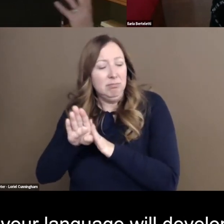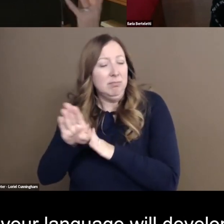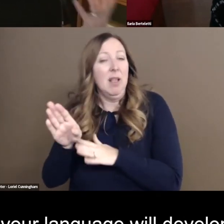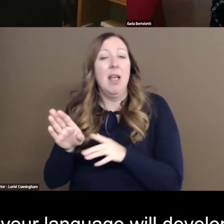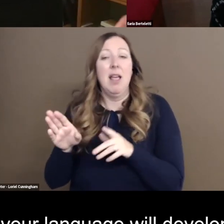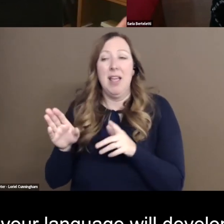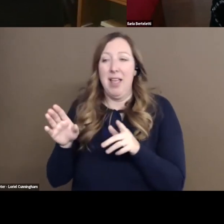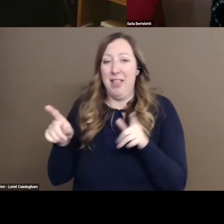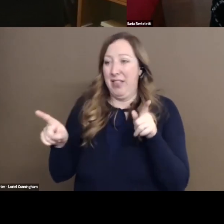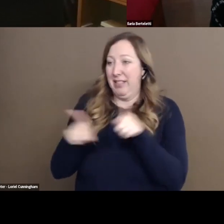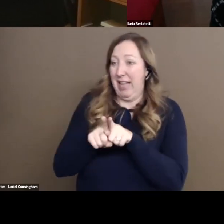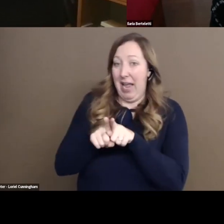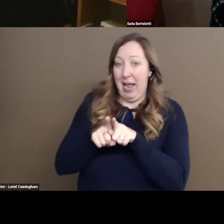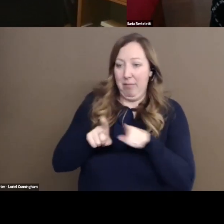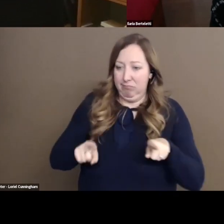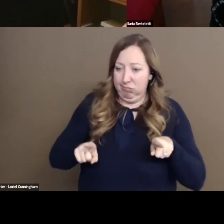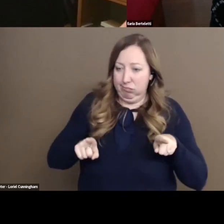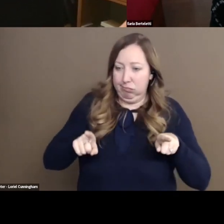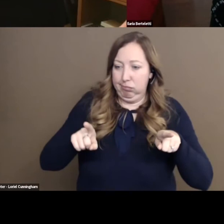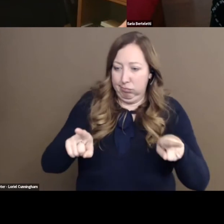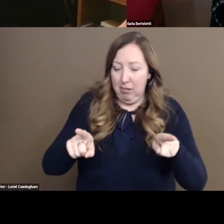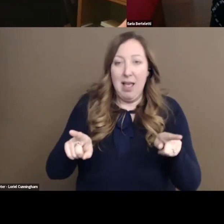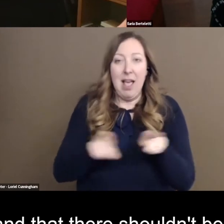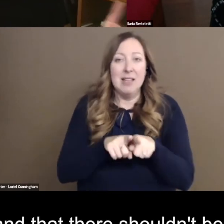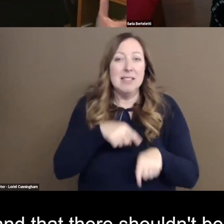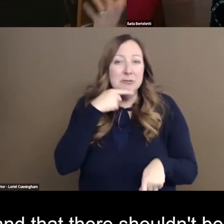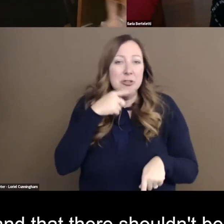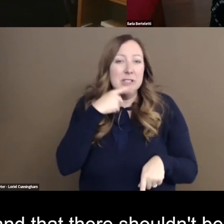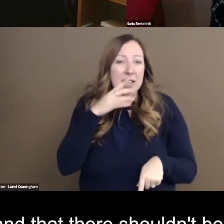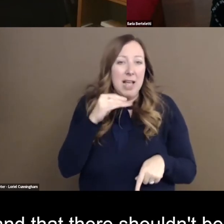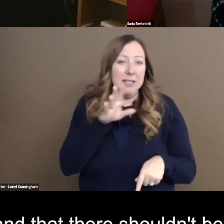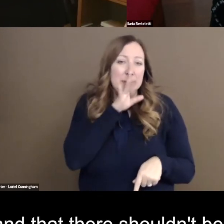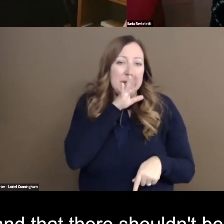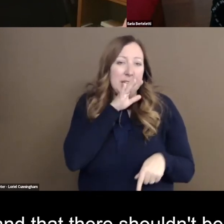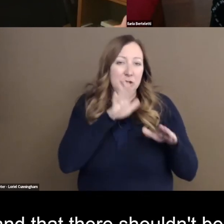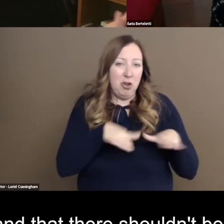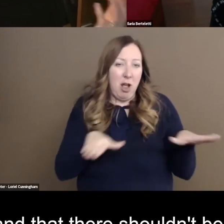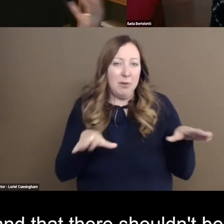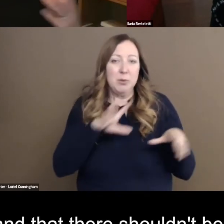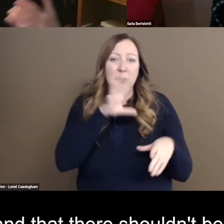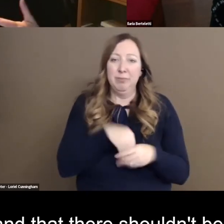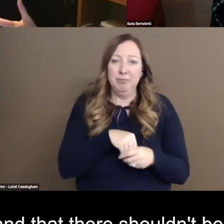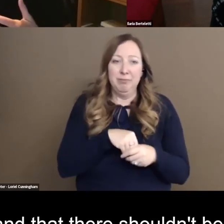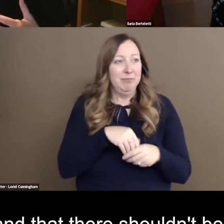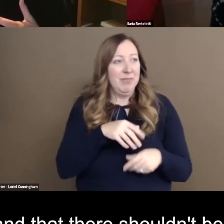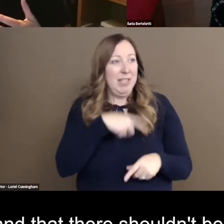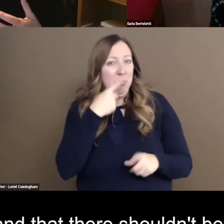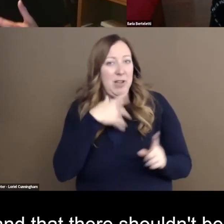a hearing speaking child uh in a hearing speaking environment